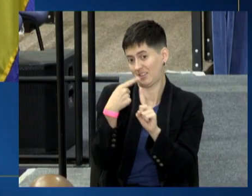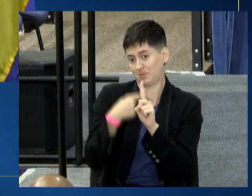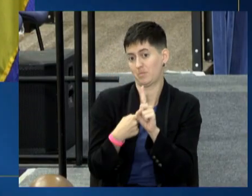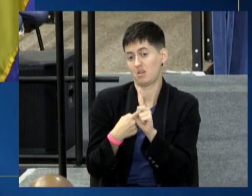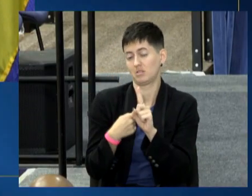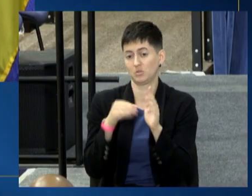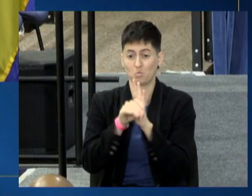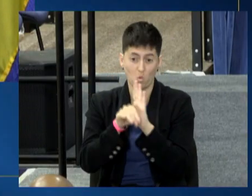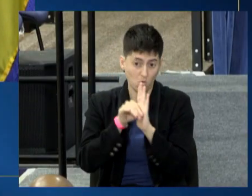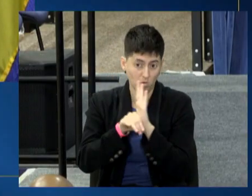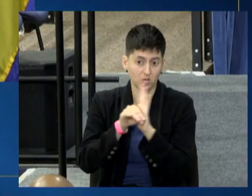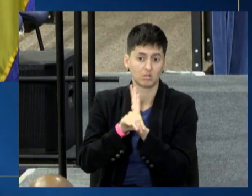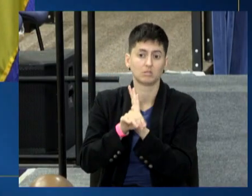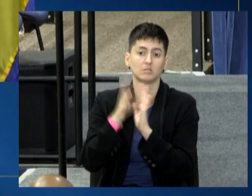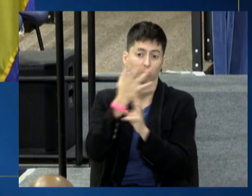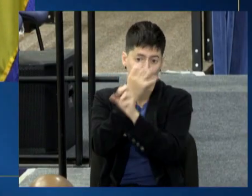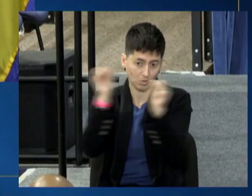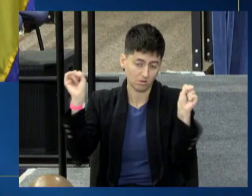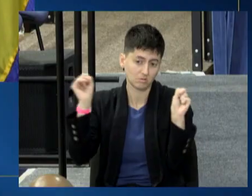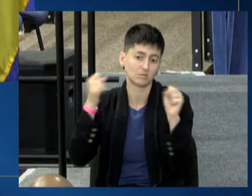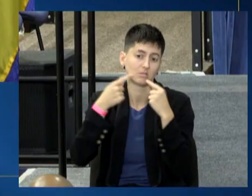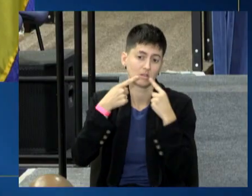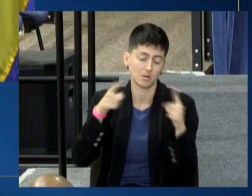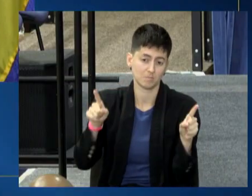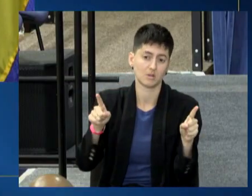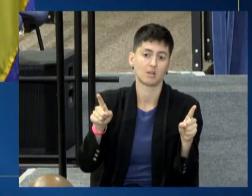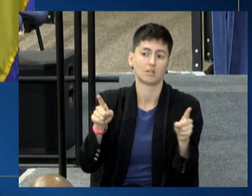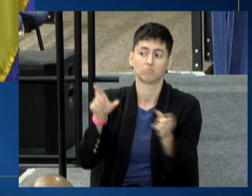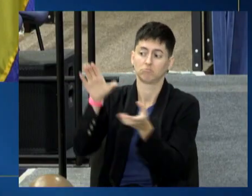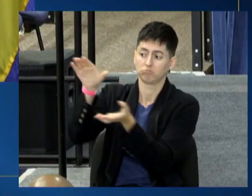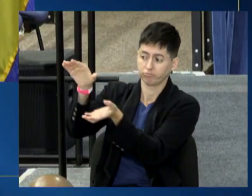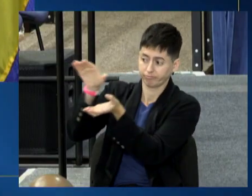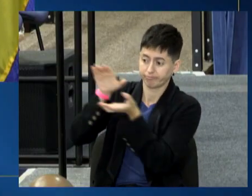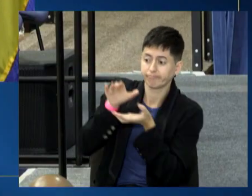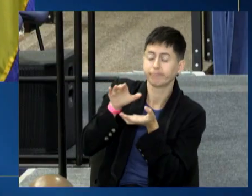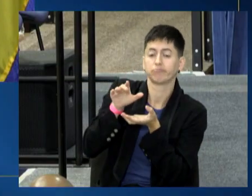million in funding through the Advanced Research Projects Agency for Health, or